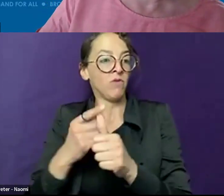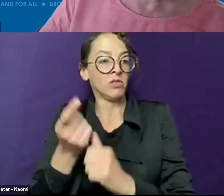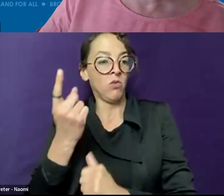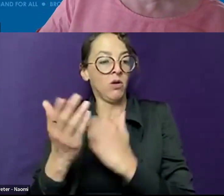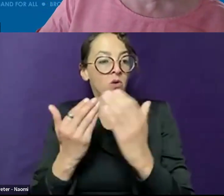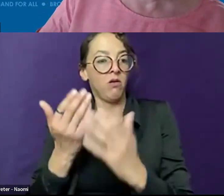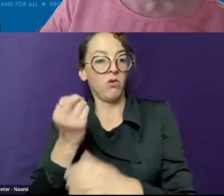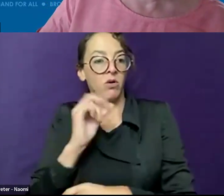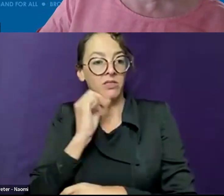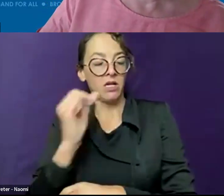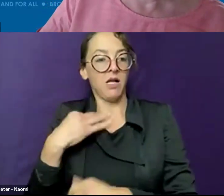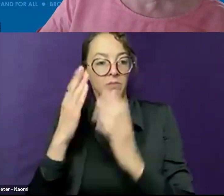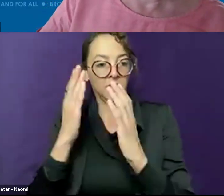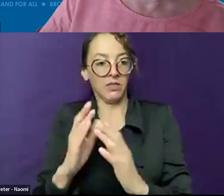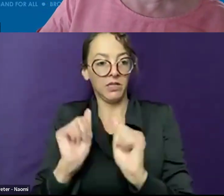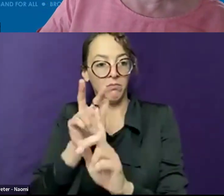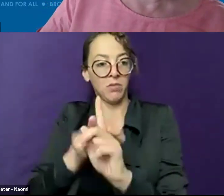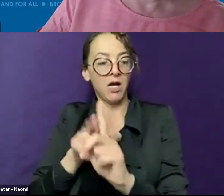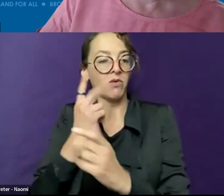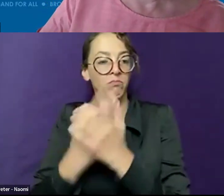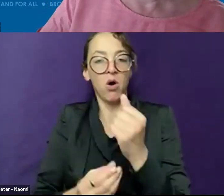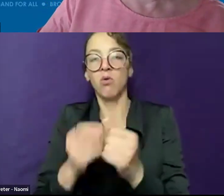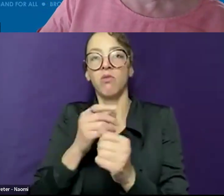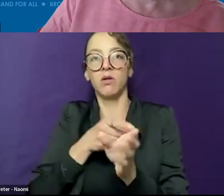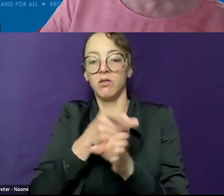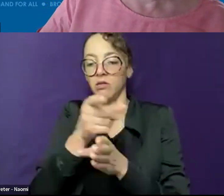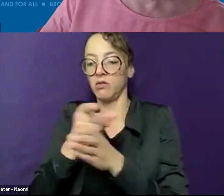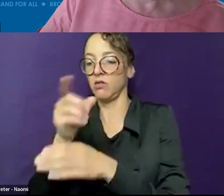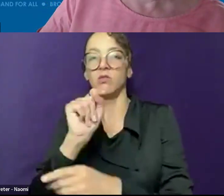apply for both track one and track 2, I think it would depend on the nature of the organization